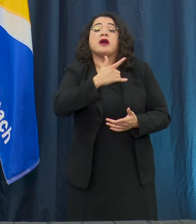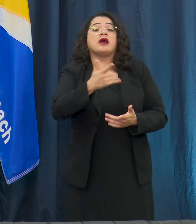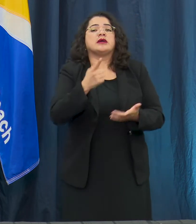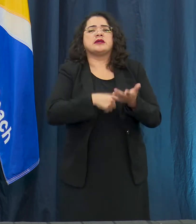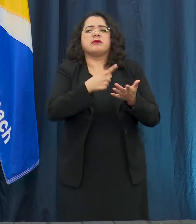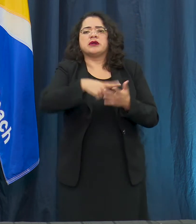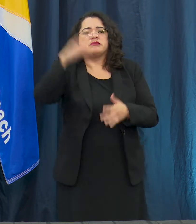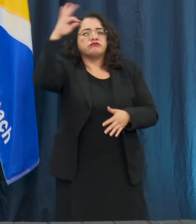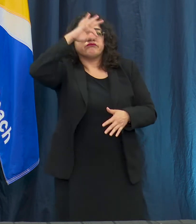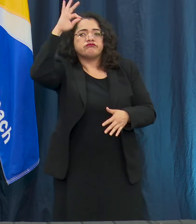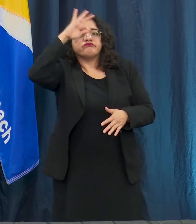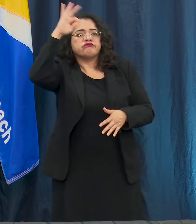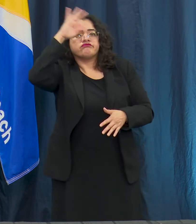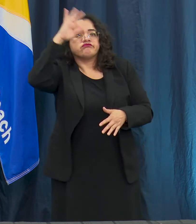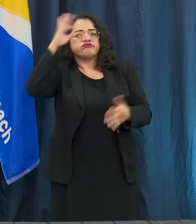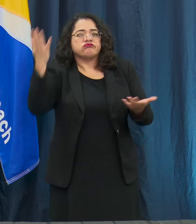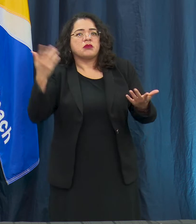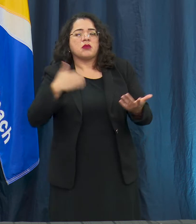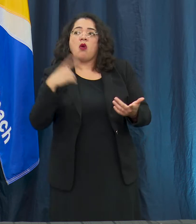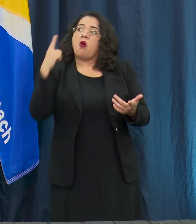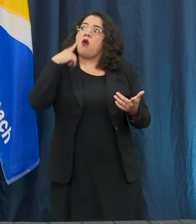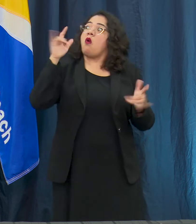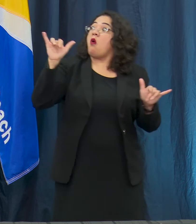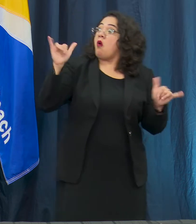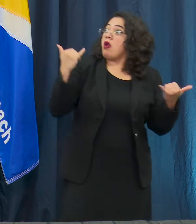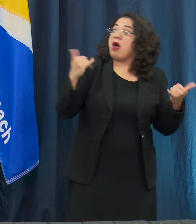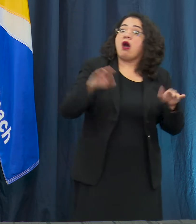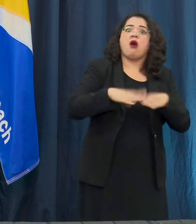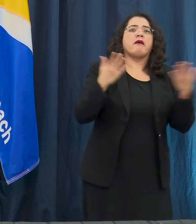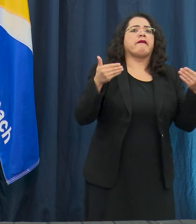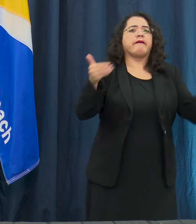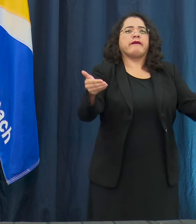encourage all business owners to go to the COVID-19 website and pull the